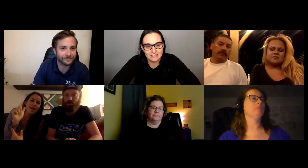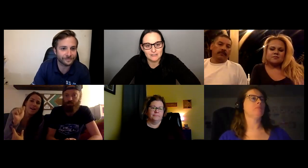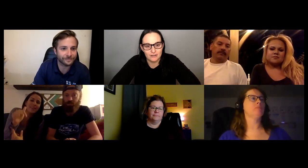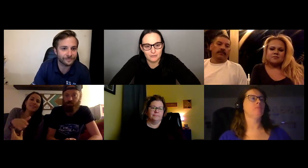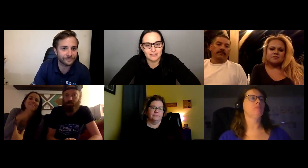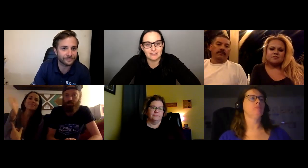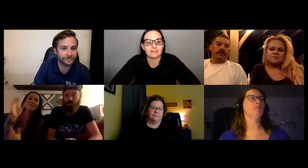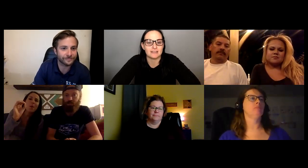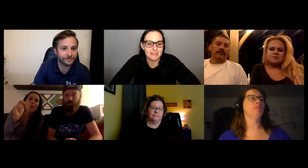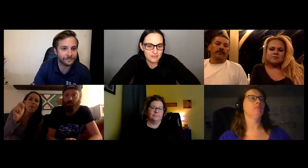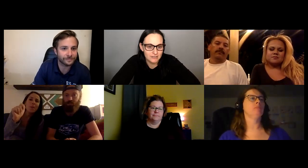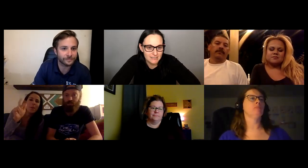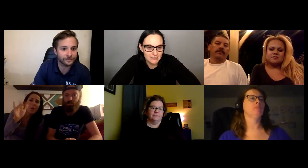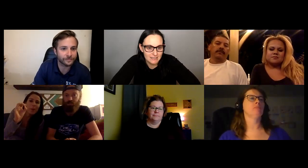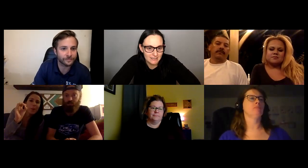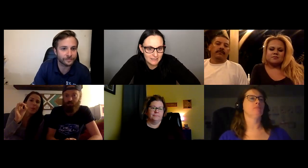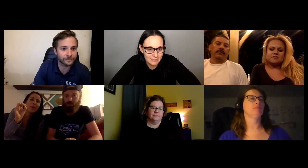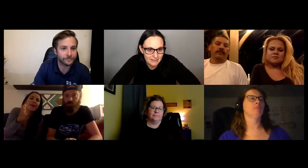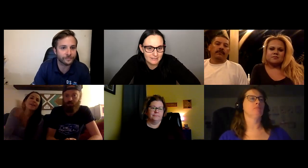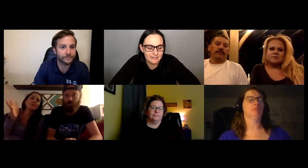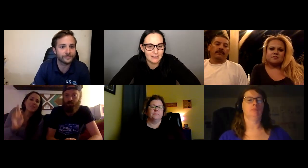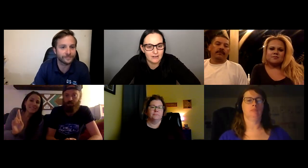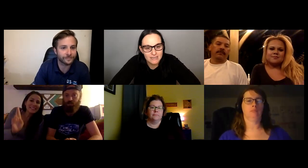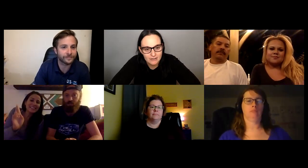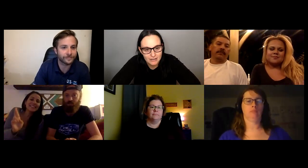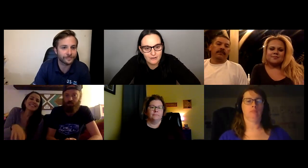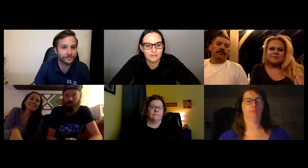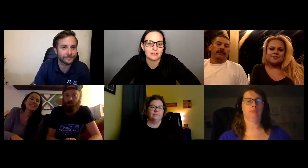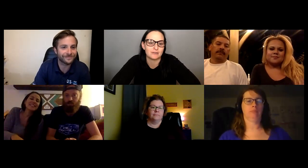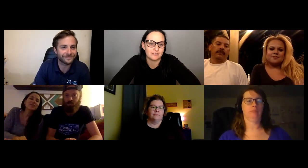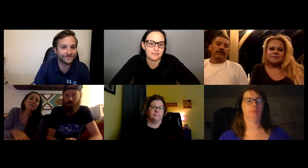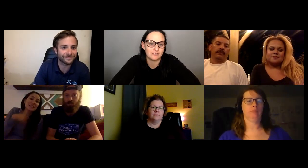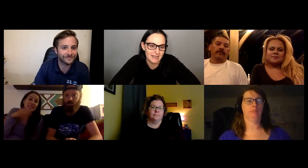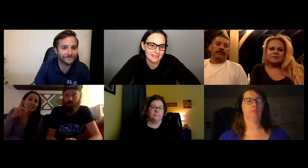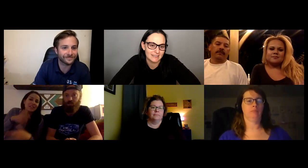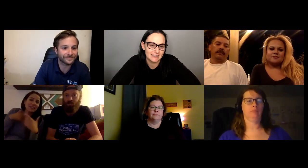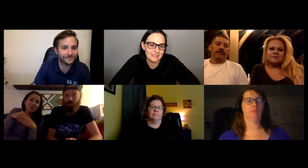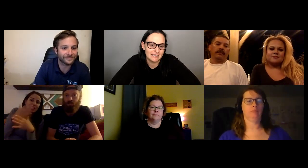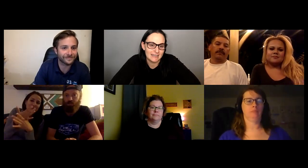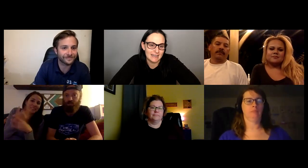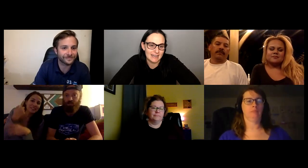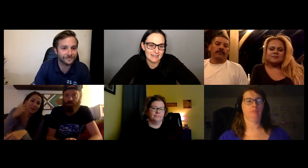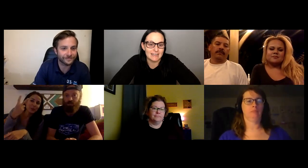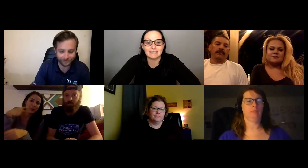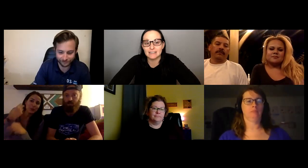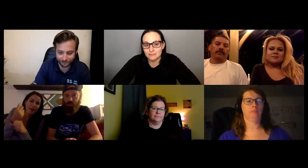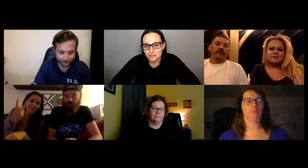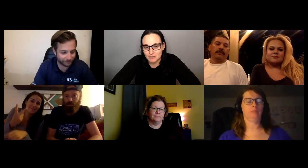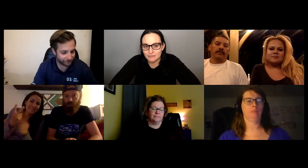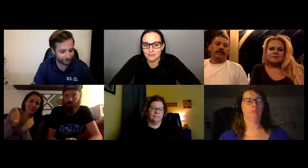started with los angeles then ontario then riverside and i did live in germany